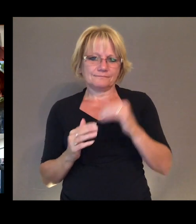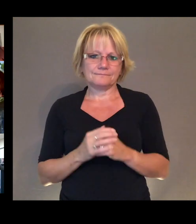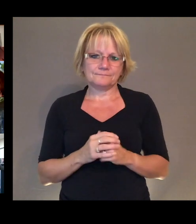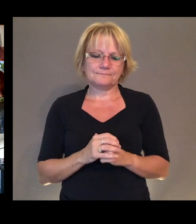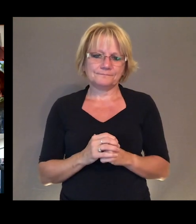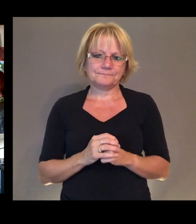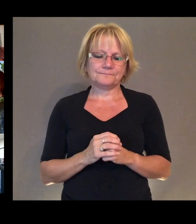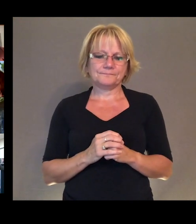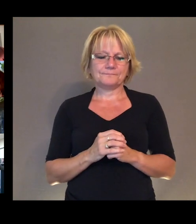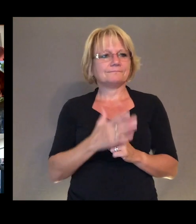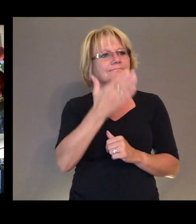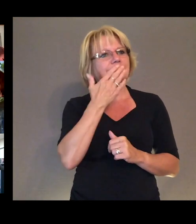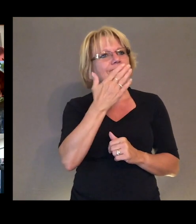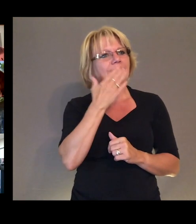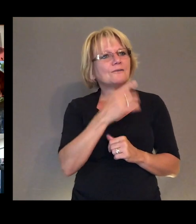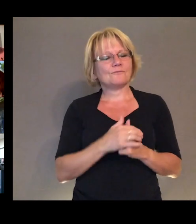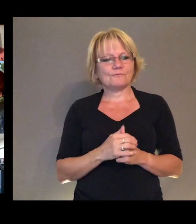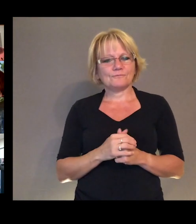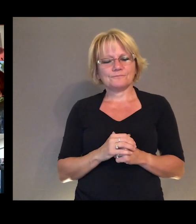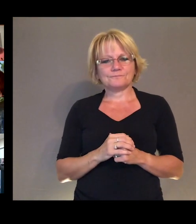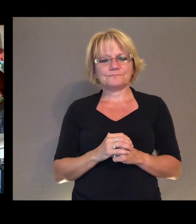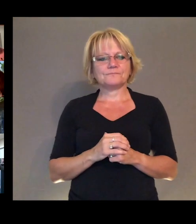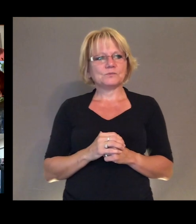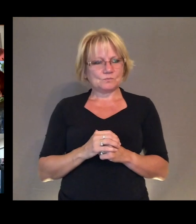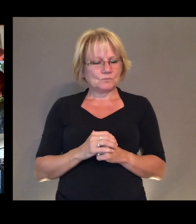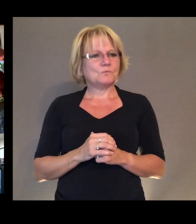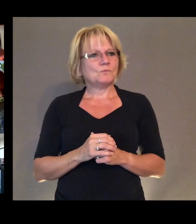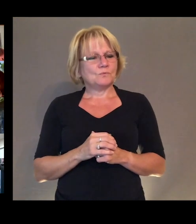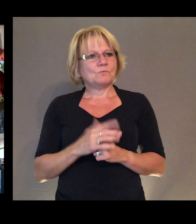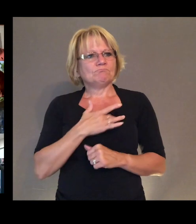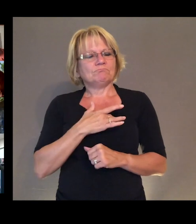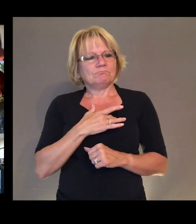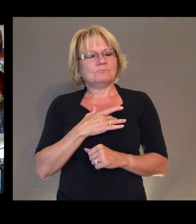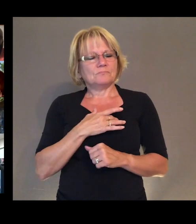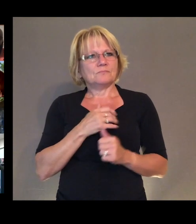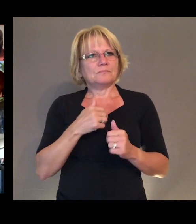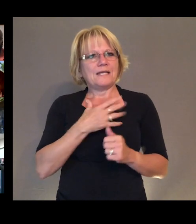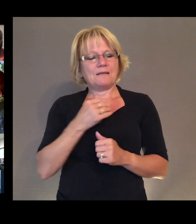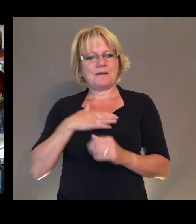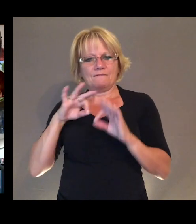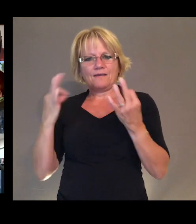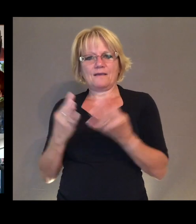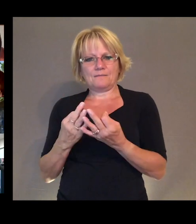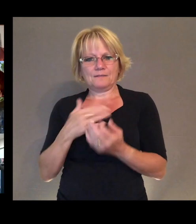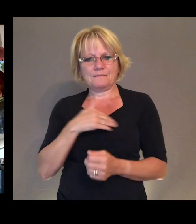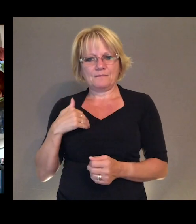Thank you so much for that definitely resonates with me and some of my family members and, you know, I can have stories upon stories